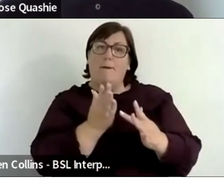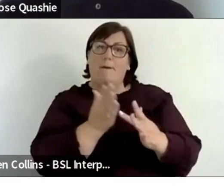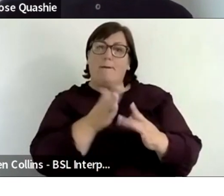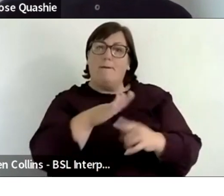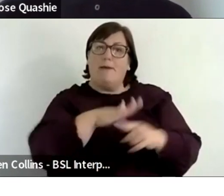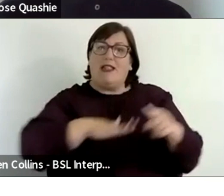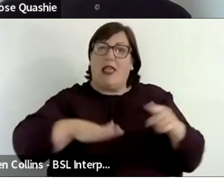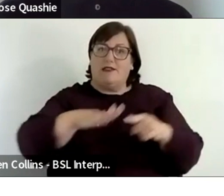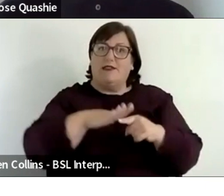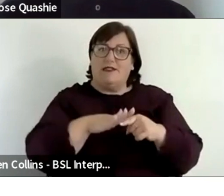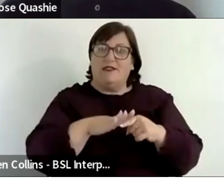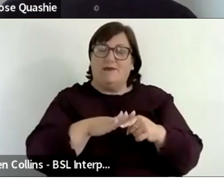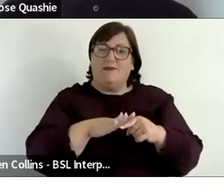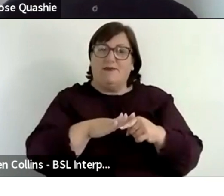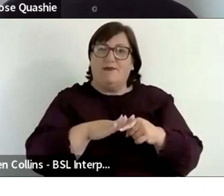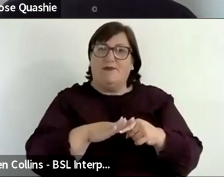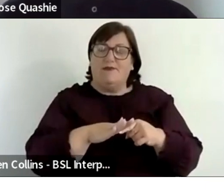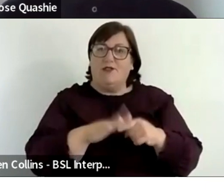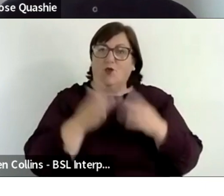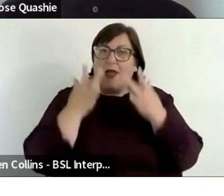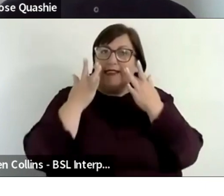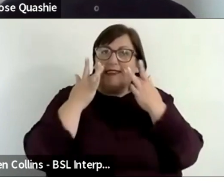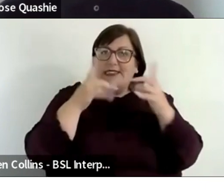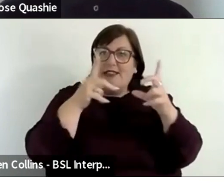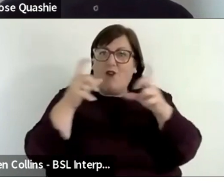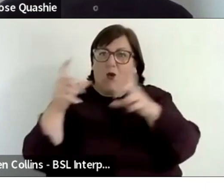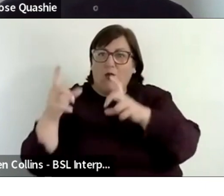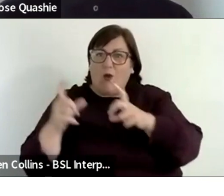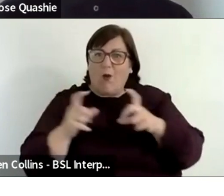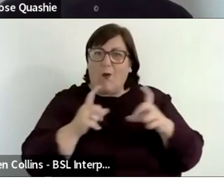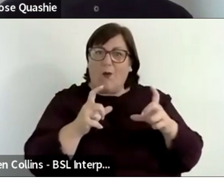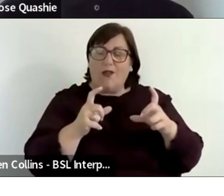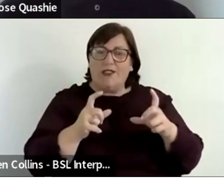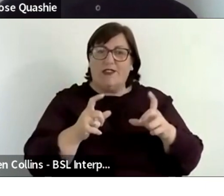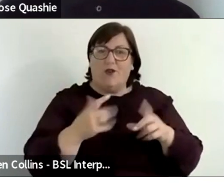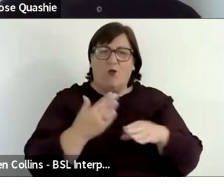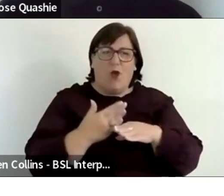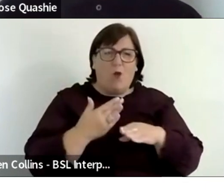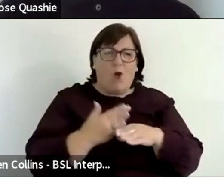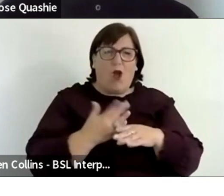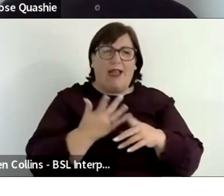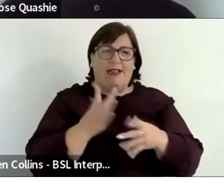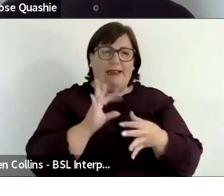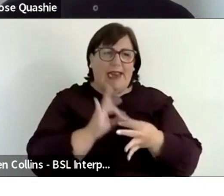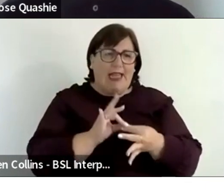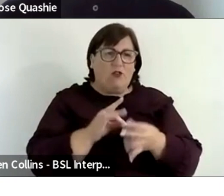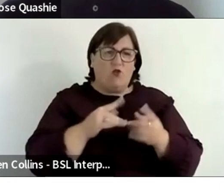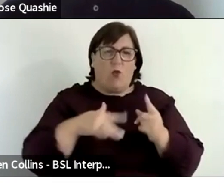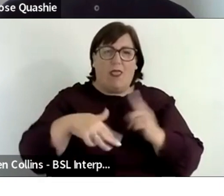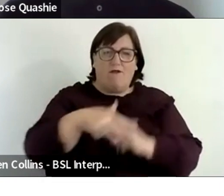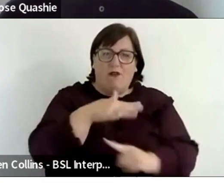Including work across our construction site, work with the environment, and also archaeology.